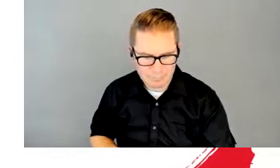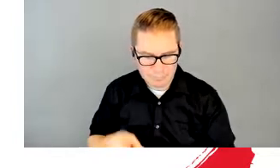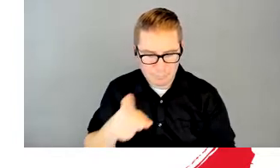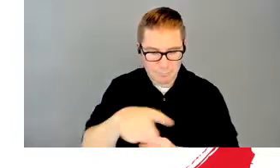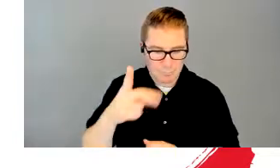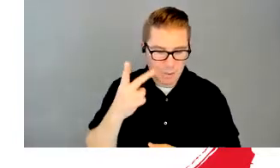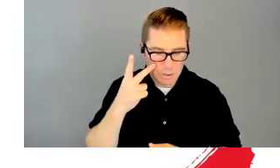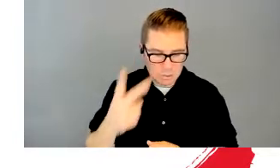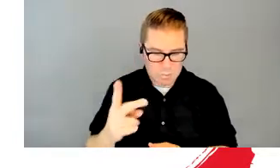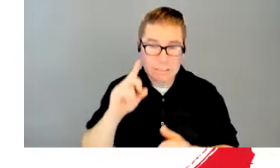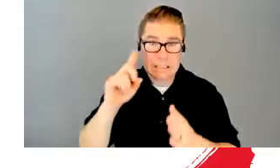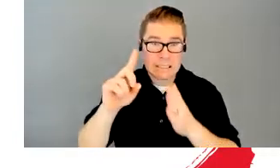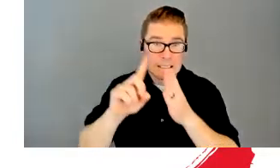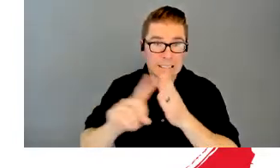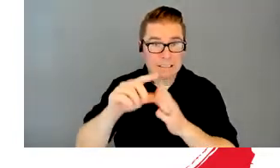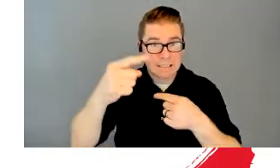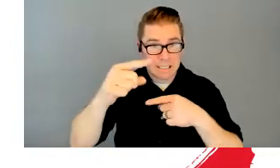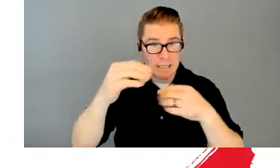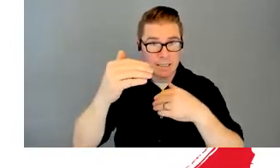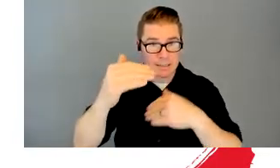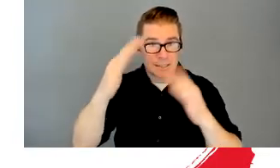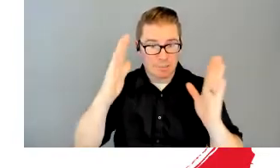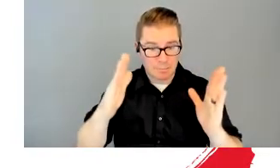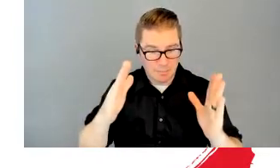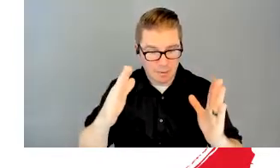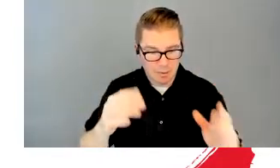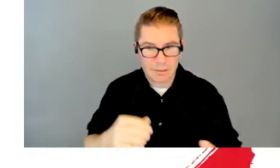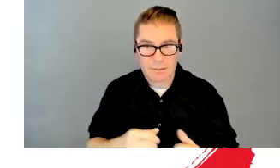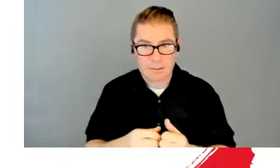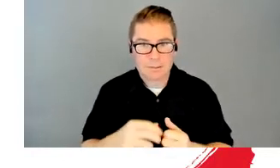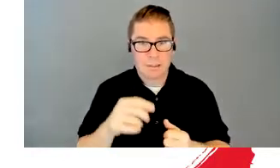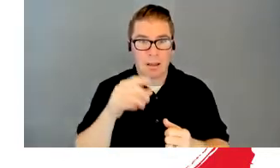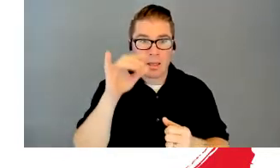The column next to it lets you know if that policy is required or recommended